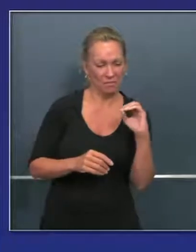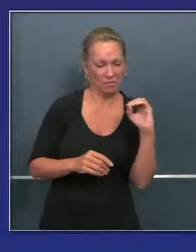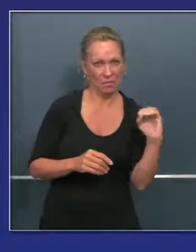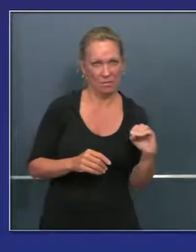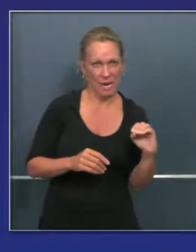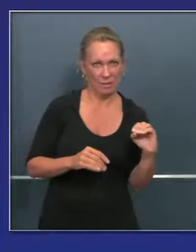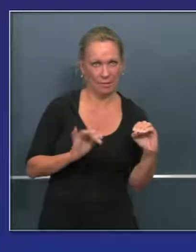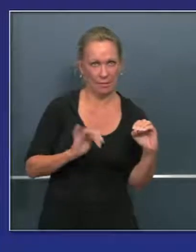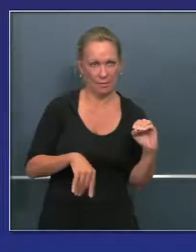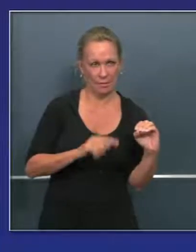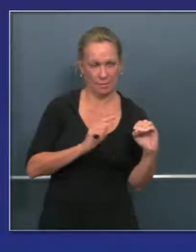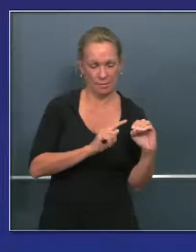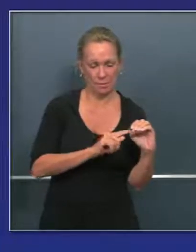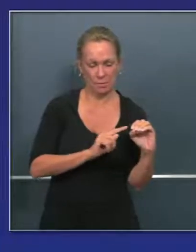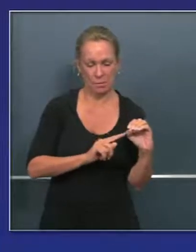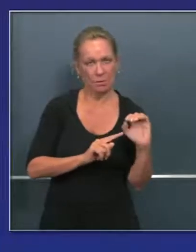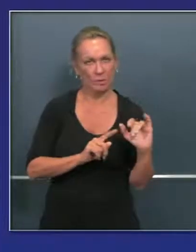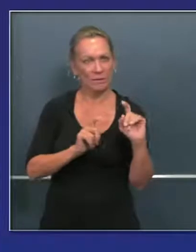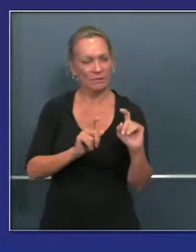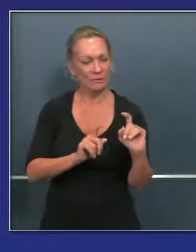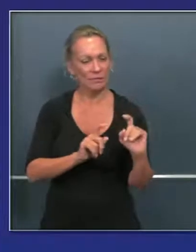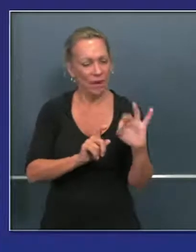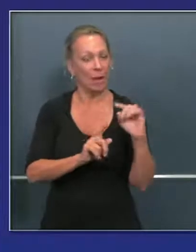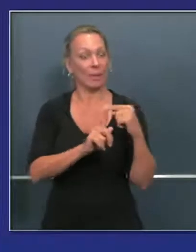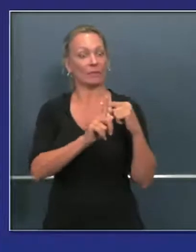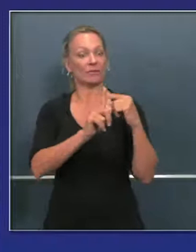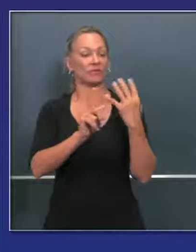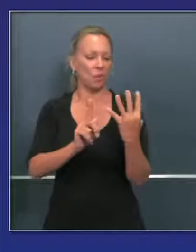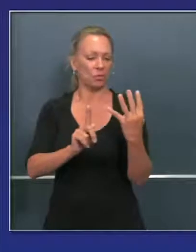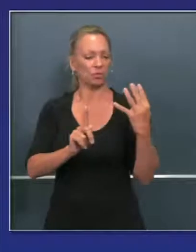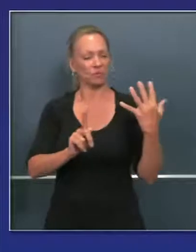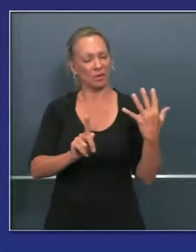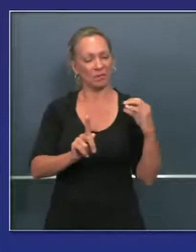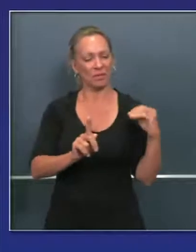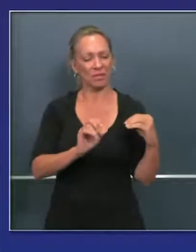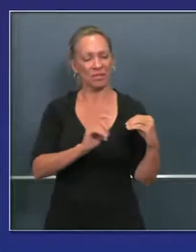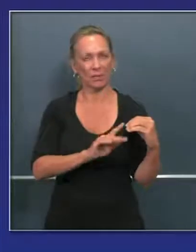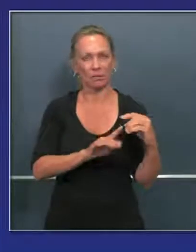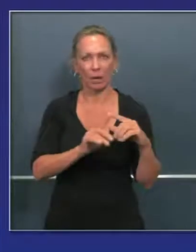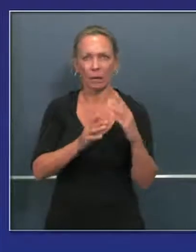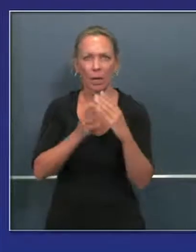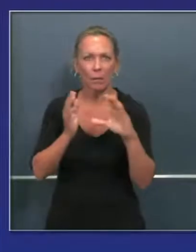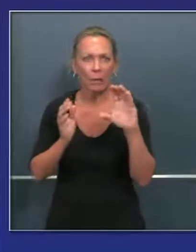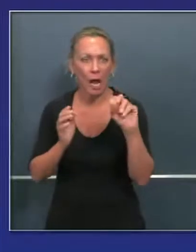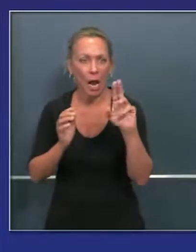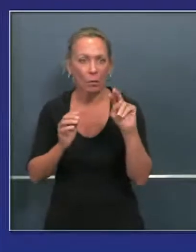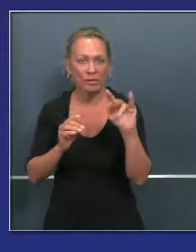have increasing hospitalization or have enough space in our hospitals so watching very closely